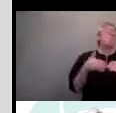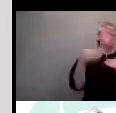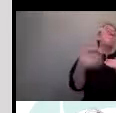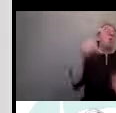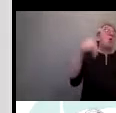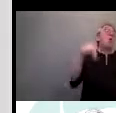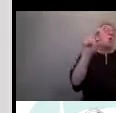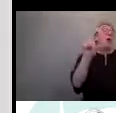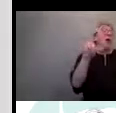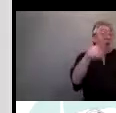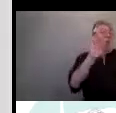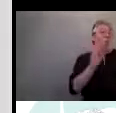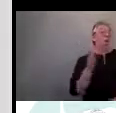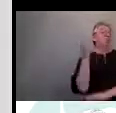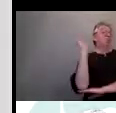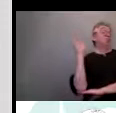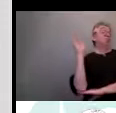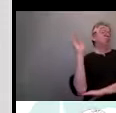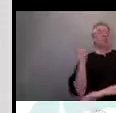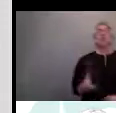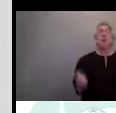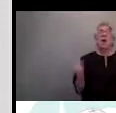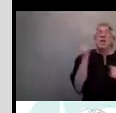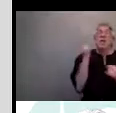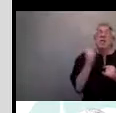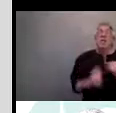participating in the webinar today, and maybe they will speak during